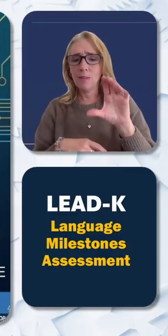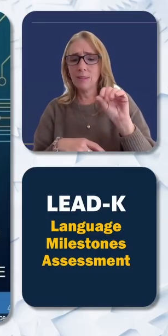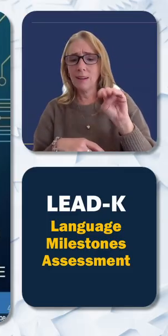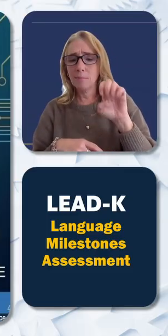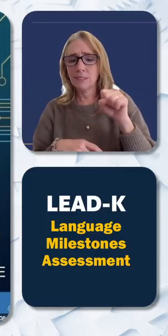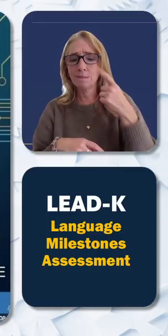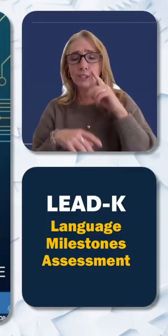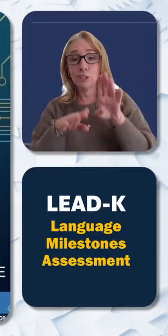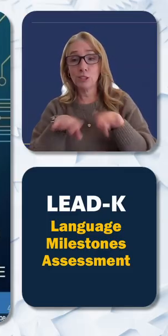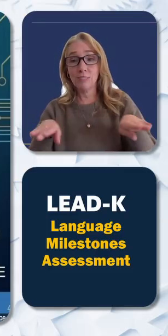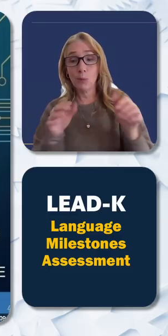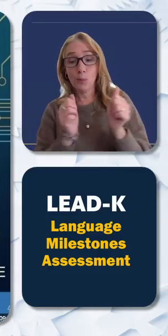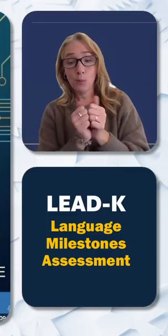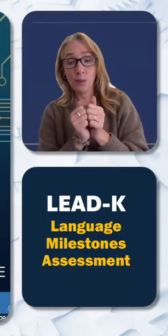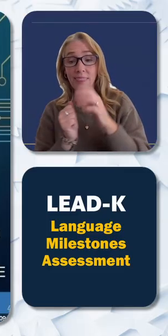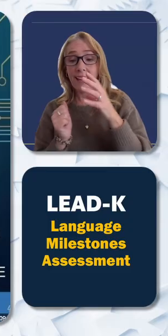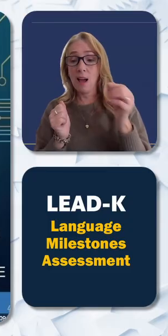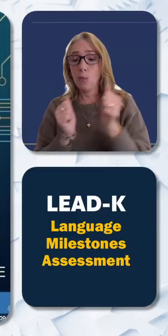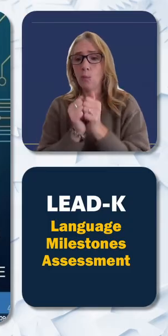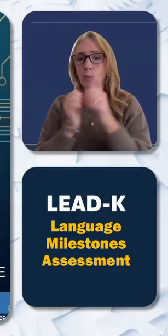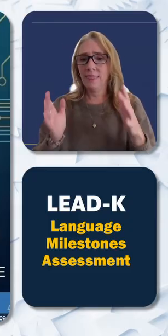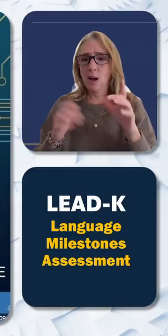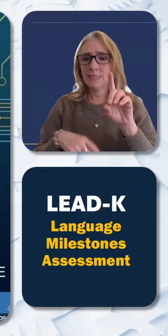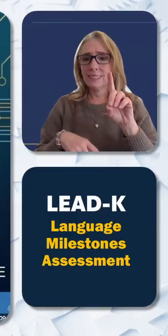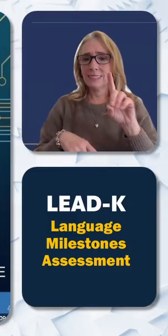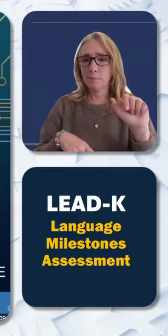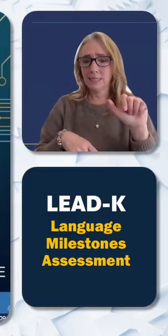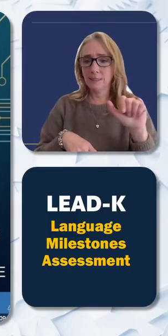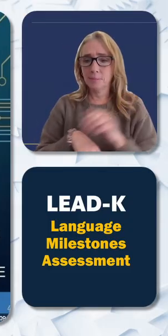to improve the outcomes for children with